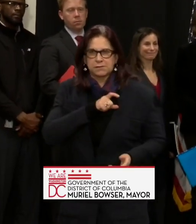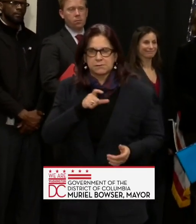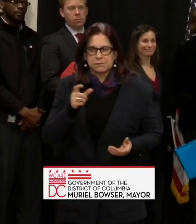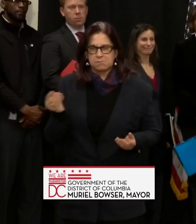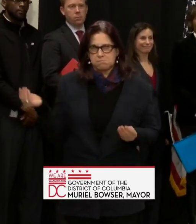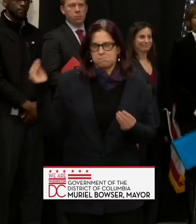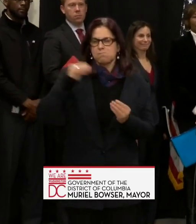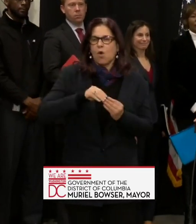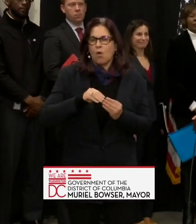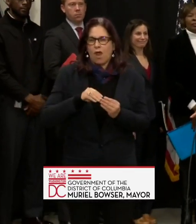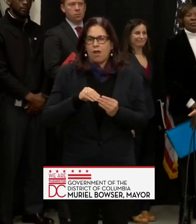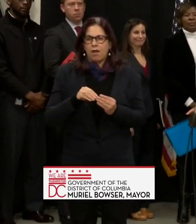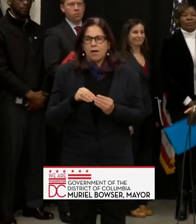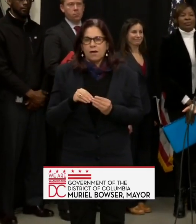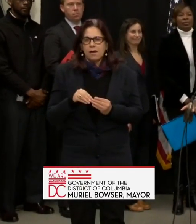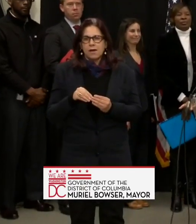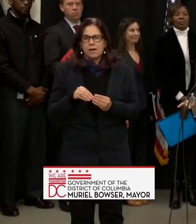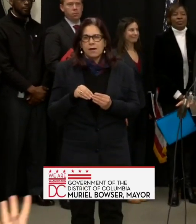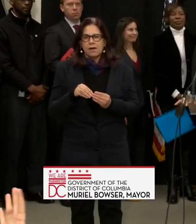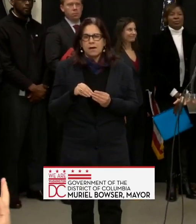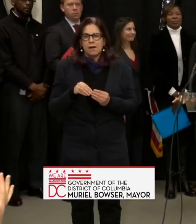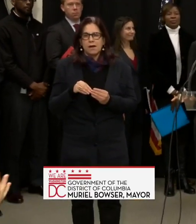WILL YOU BE LOOKING OUT FOR THAT AND ARRESTING PEOPLE WHO ARE